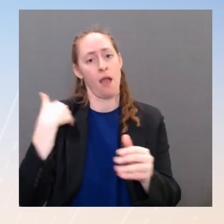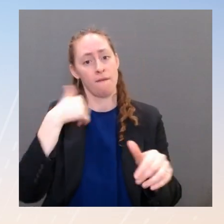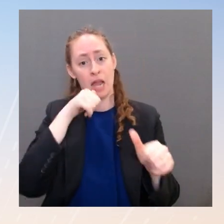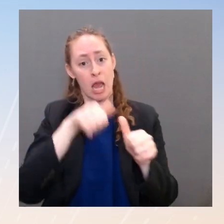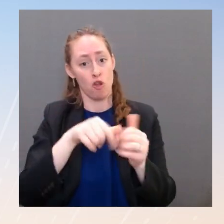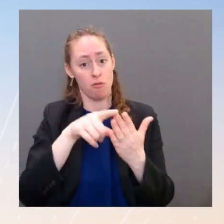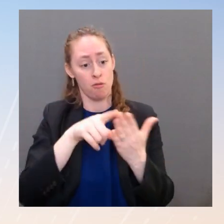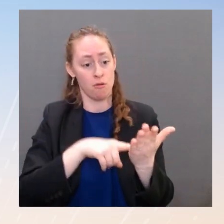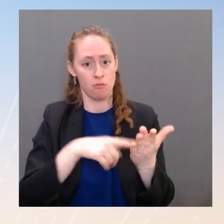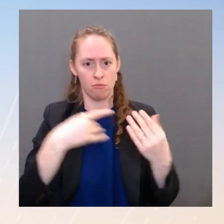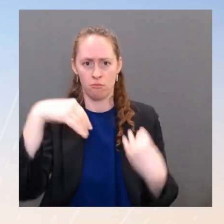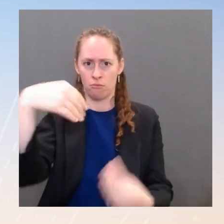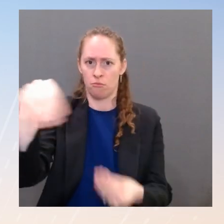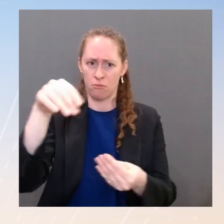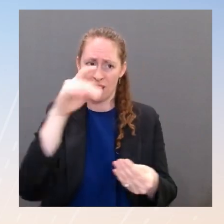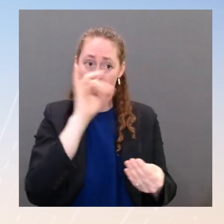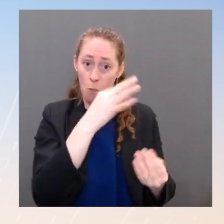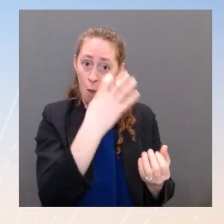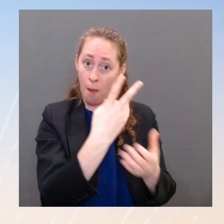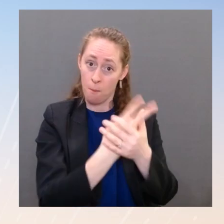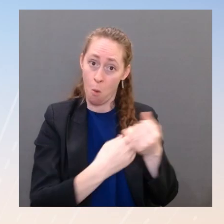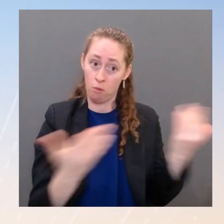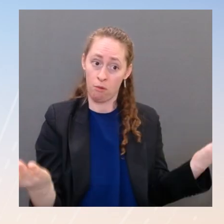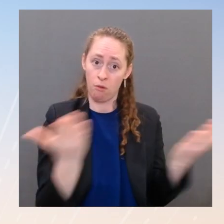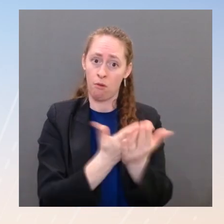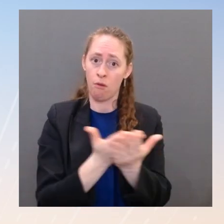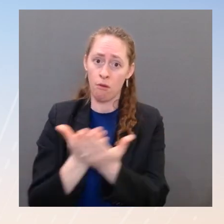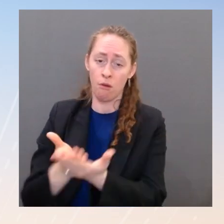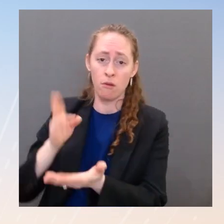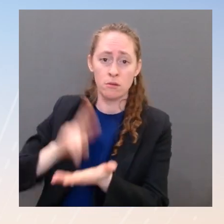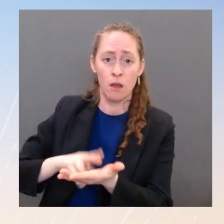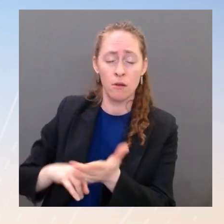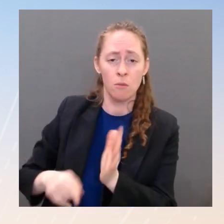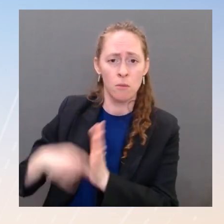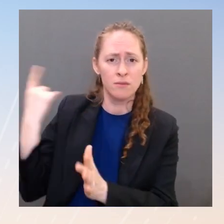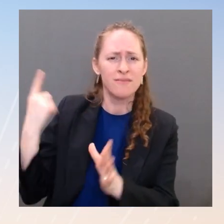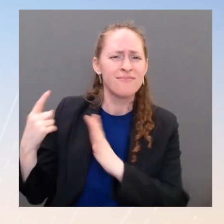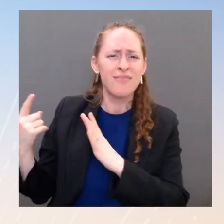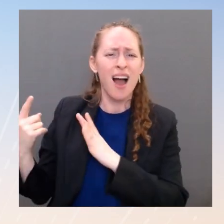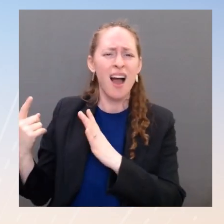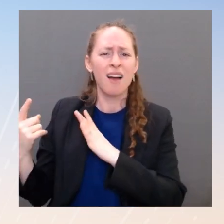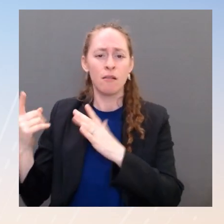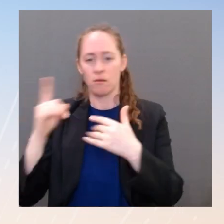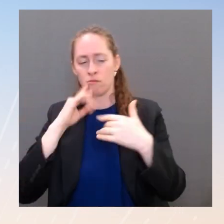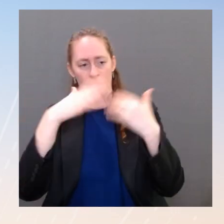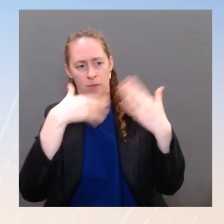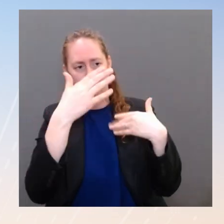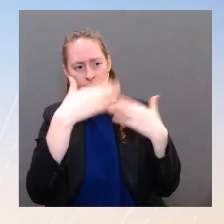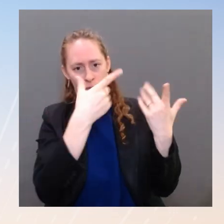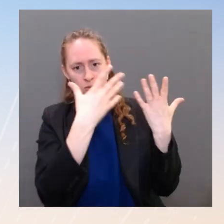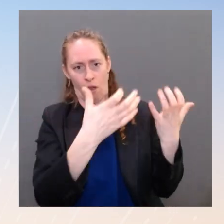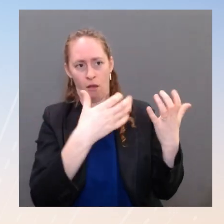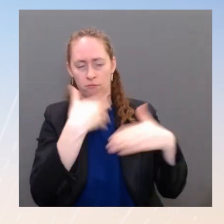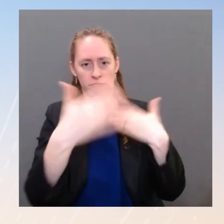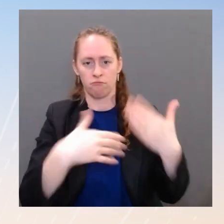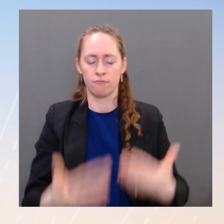and we're going to continue to press Congress to move them forward. The Press: And when Congress -- I guess, when the full Congress comes back, are you guys planning to send up officials,